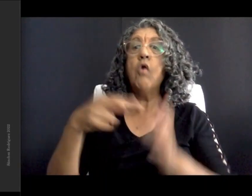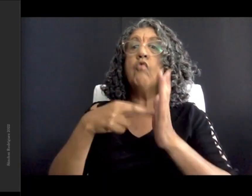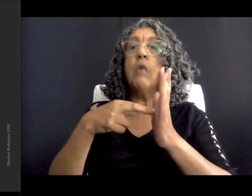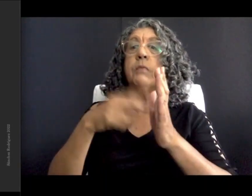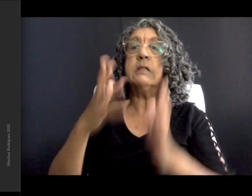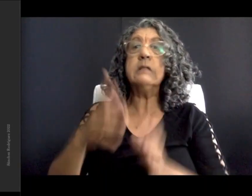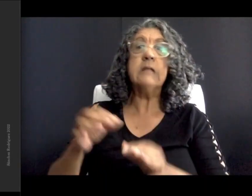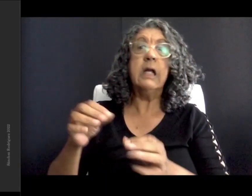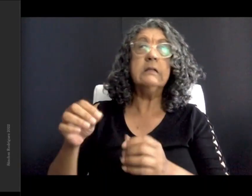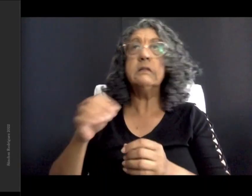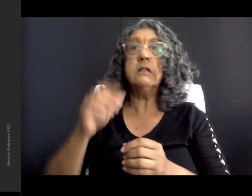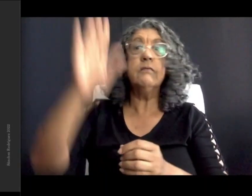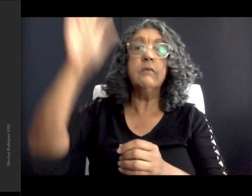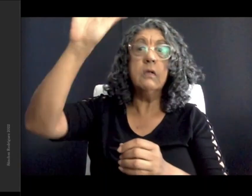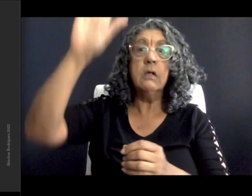Make sure you see a representative